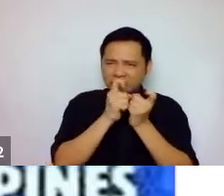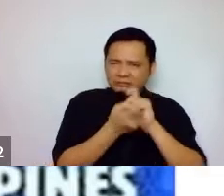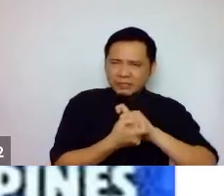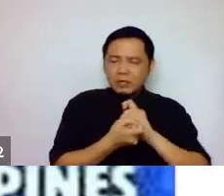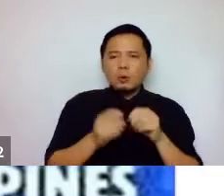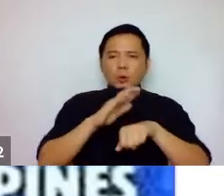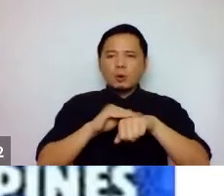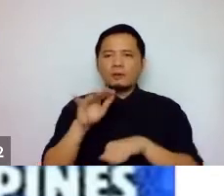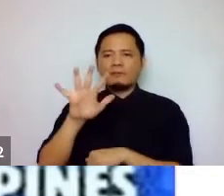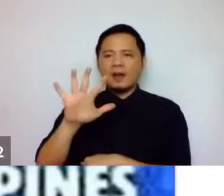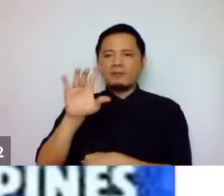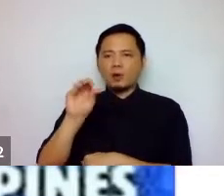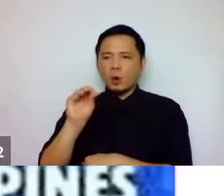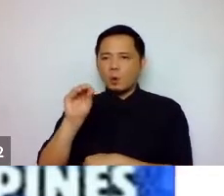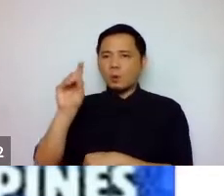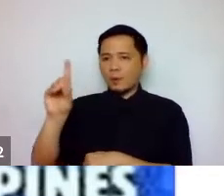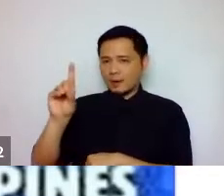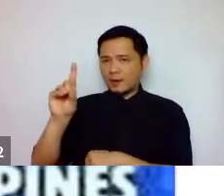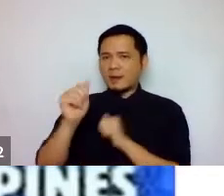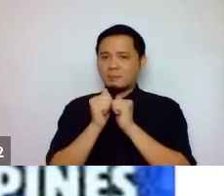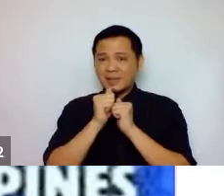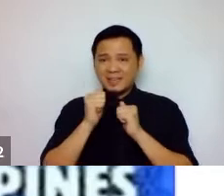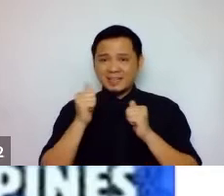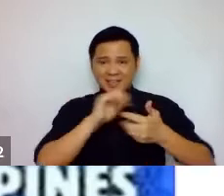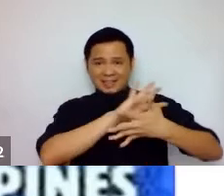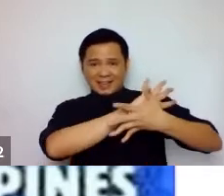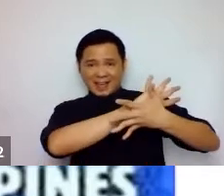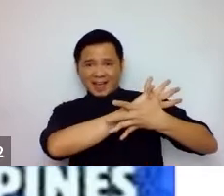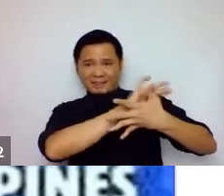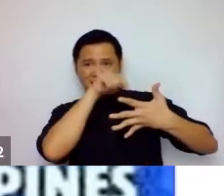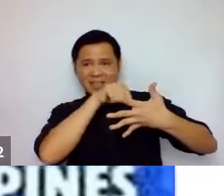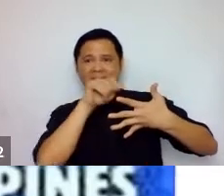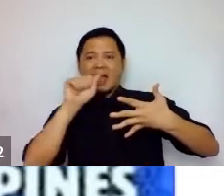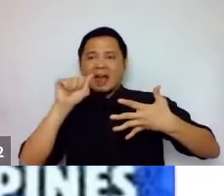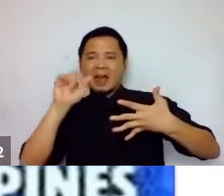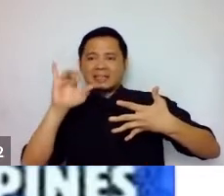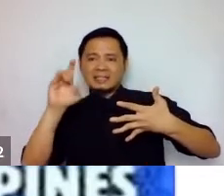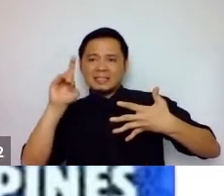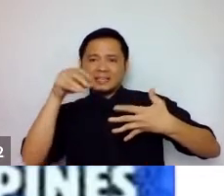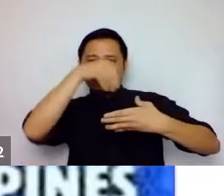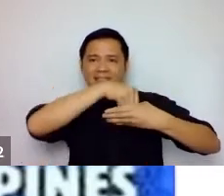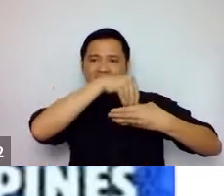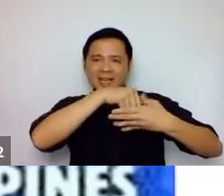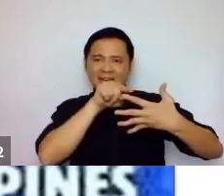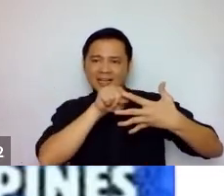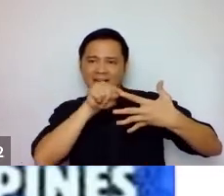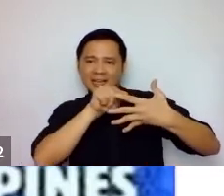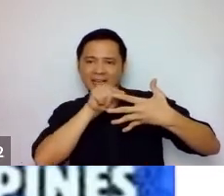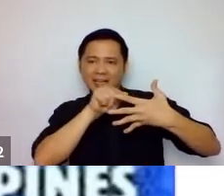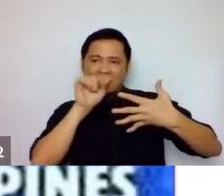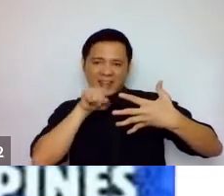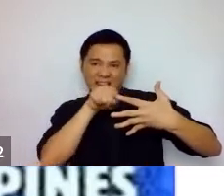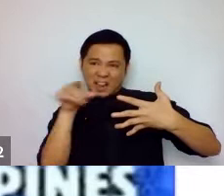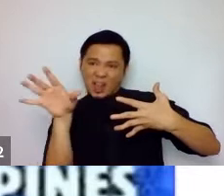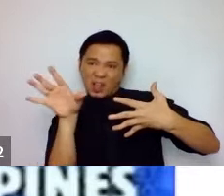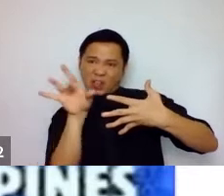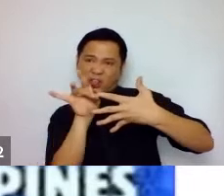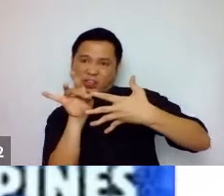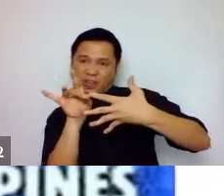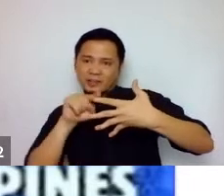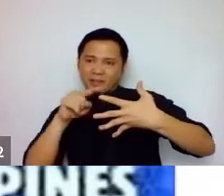This is the specific part of the amino acid on the spike that attaches to the ace receptor.